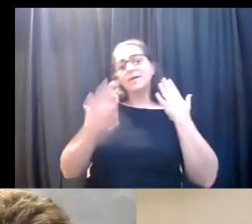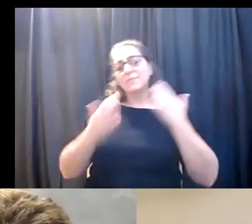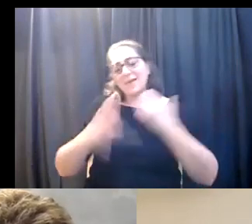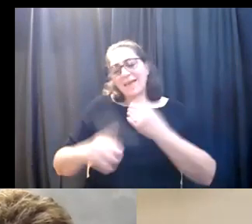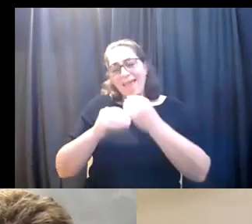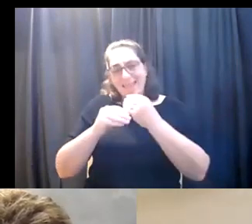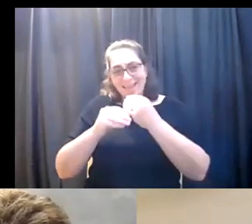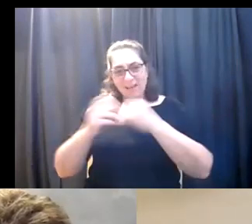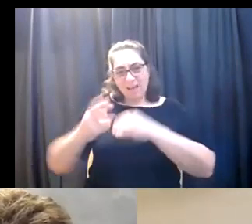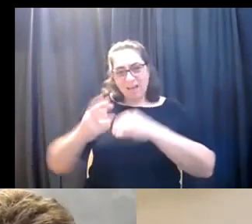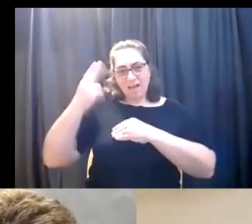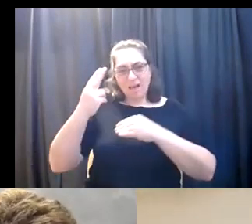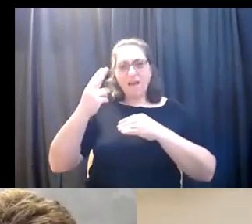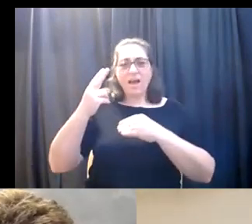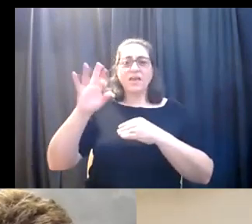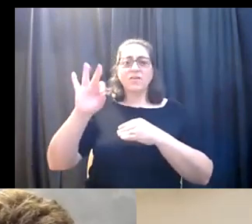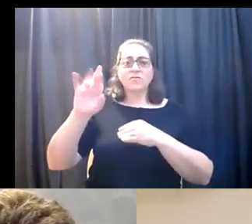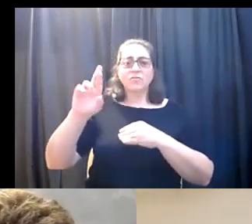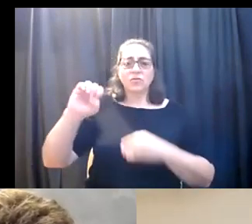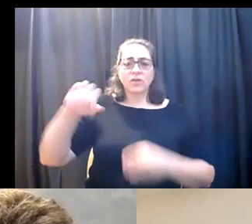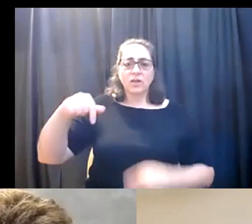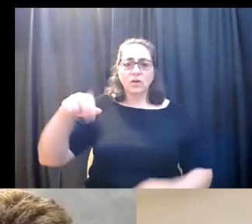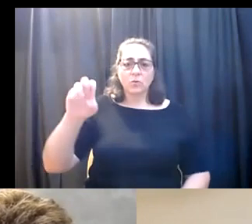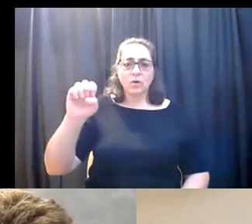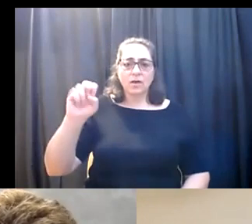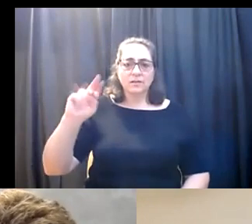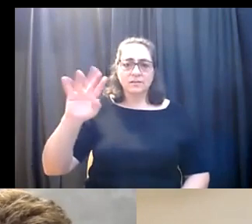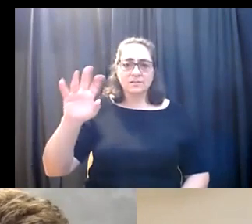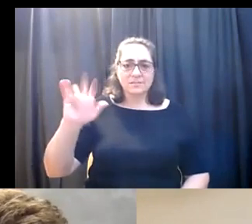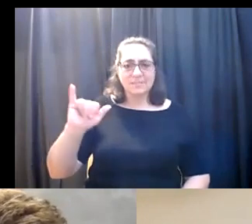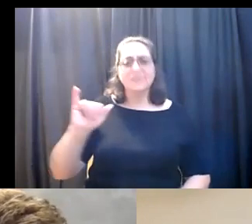system was be attached to an a mic phone that feeds the sound directly into your hearing aid.